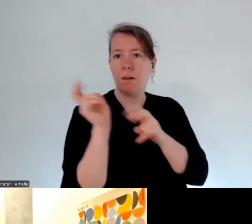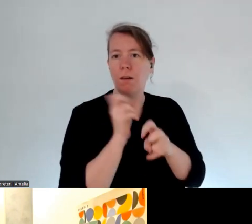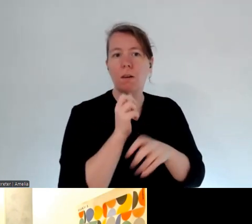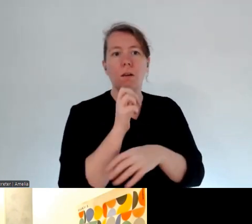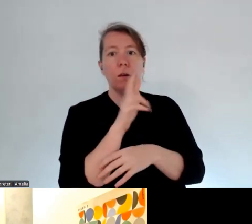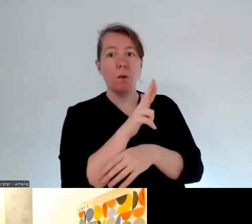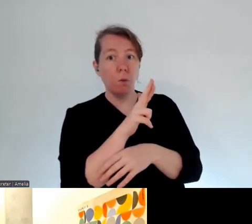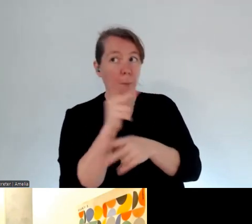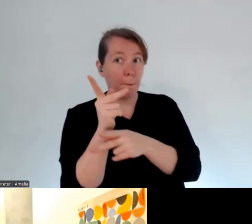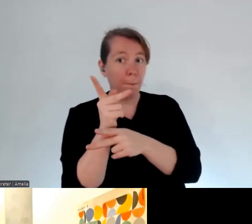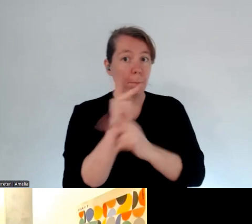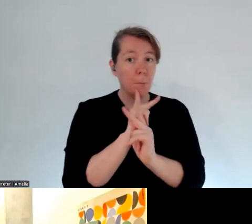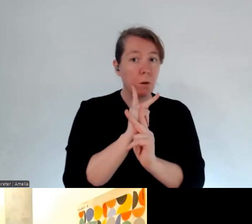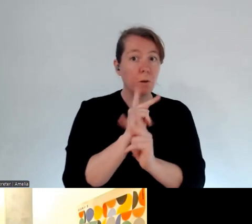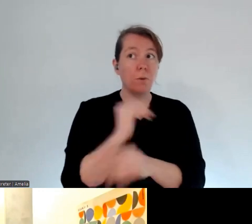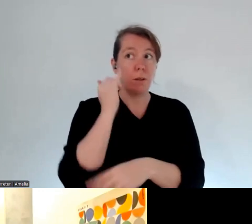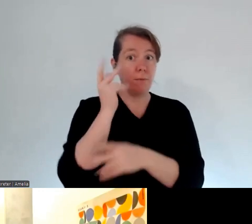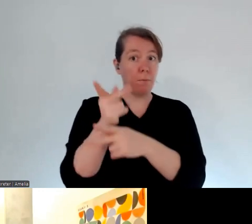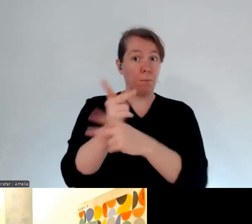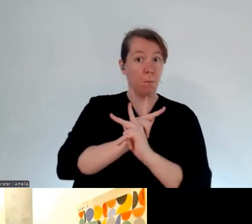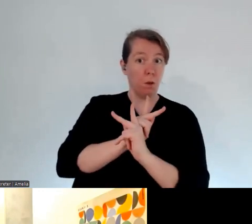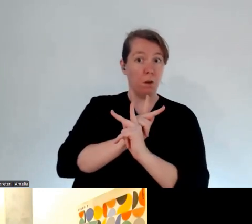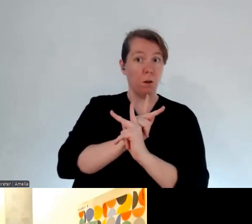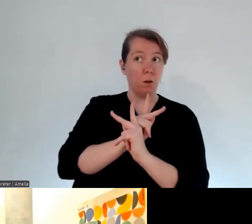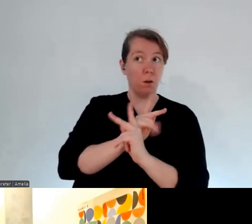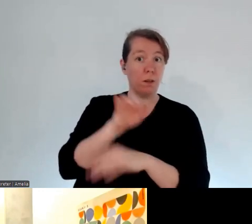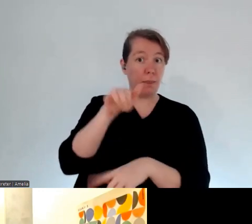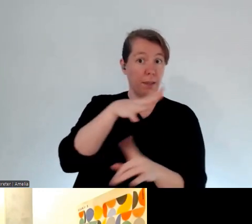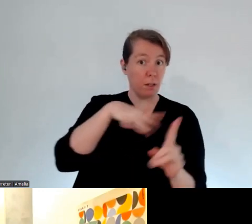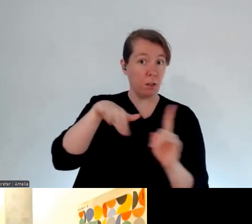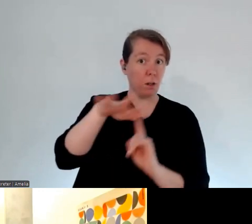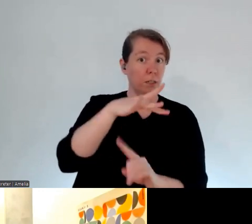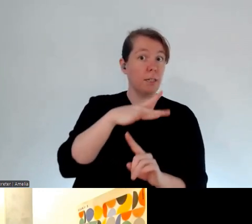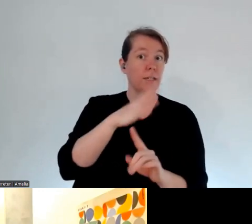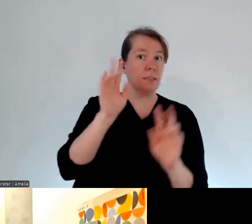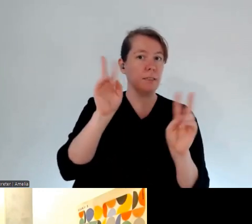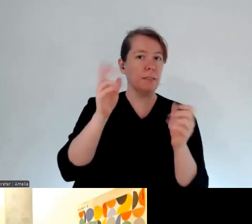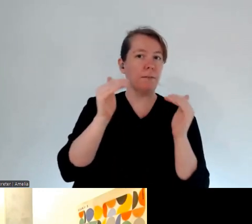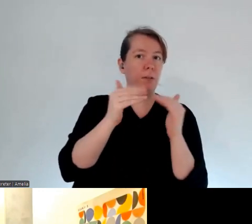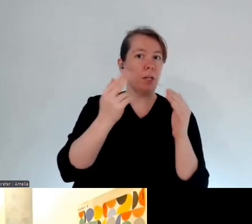if they are using those things, is the context Fair Use? Do they know about Creative Commons?